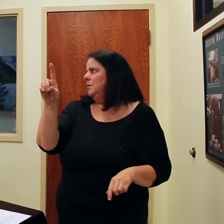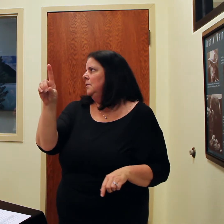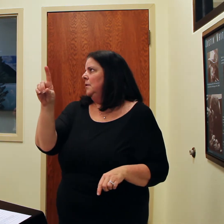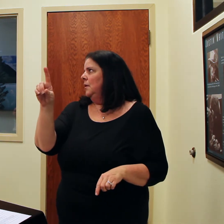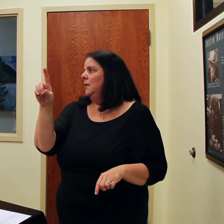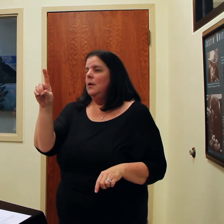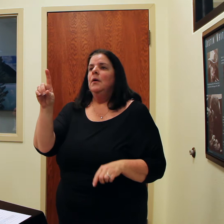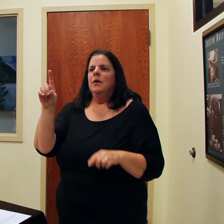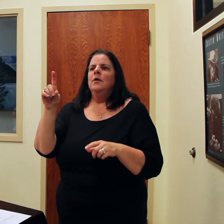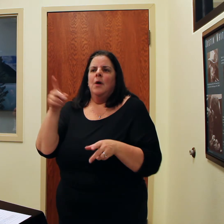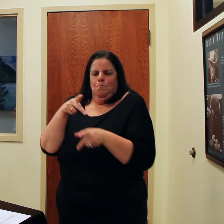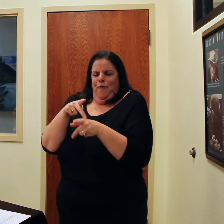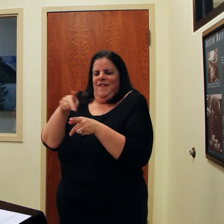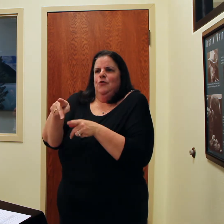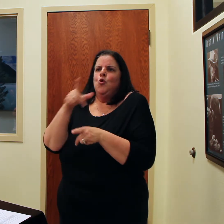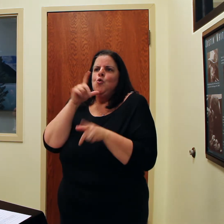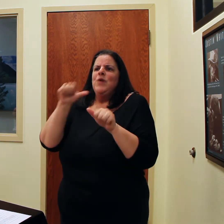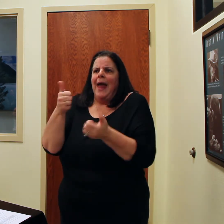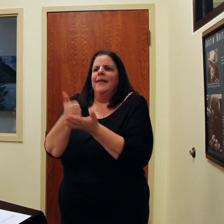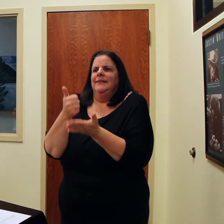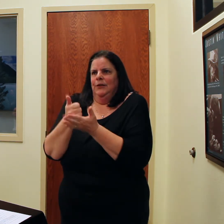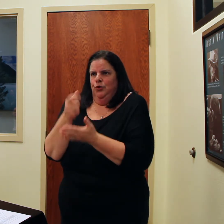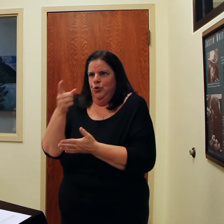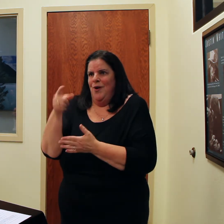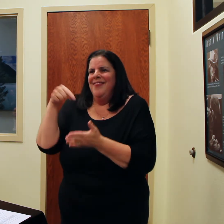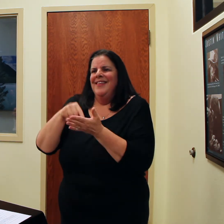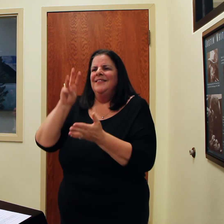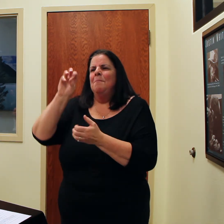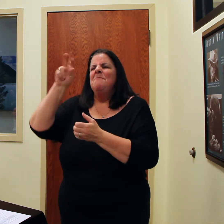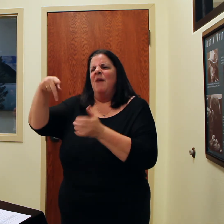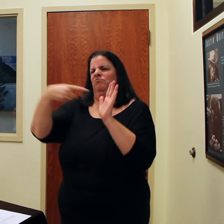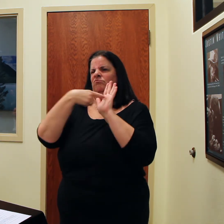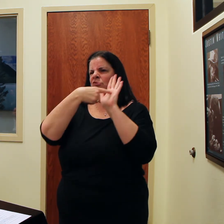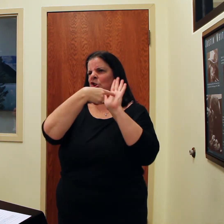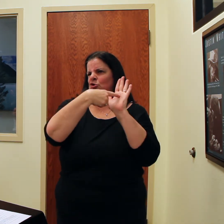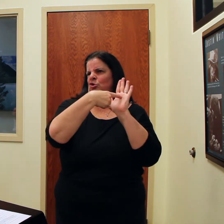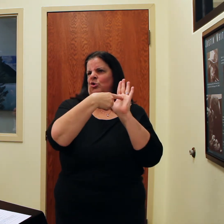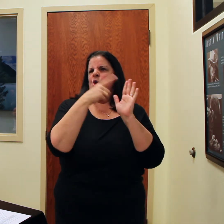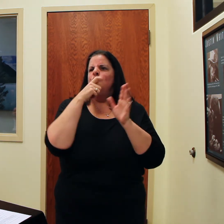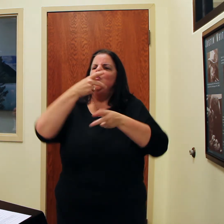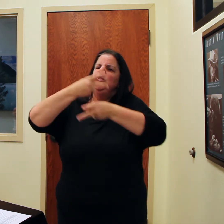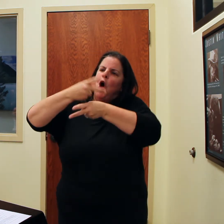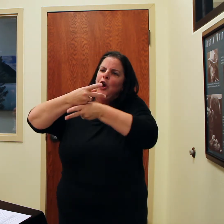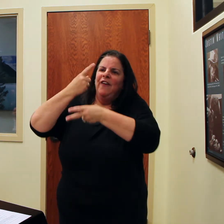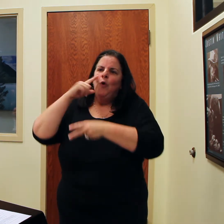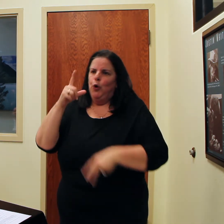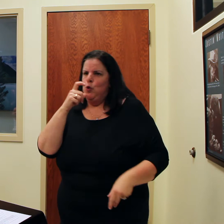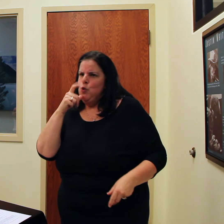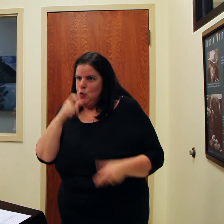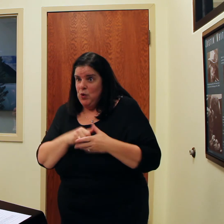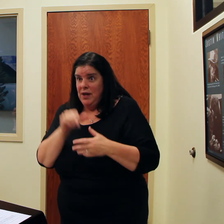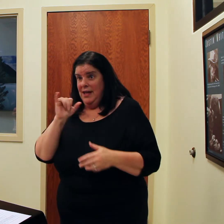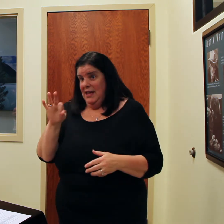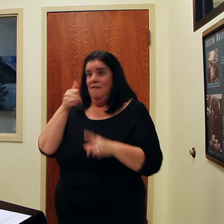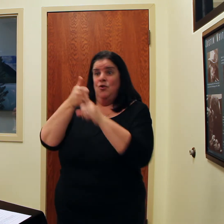911 professional that can help you. This map just kind of outlies who's guarding for who. If you're in El Paso county or Fountain,